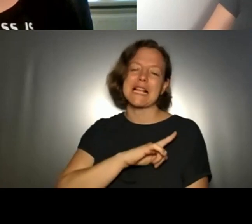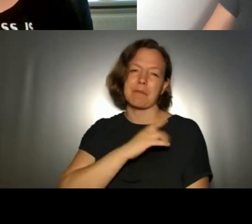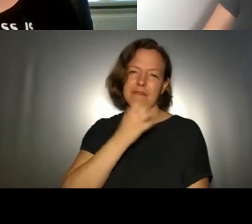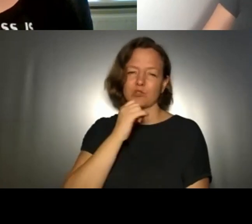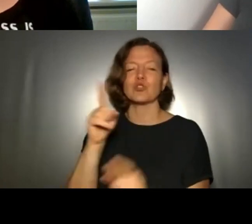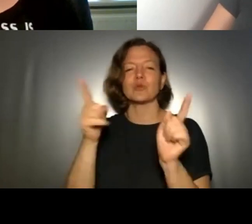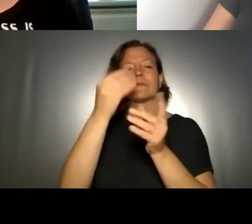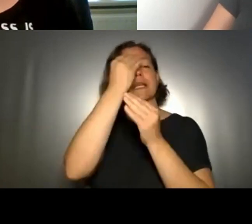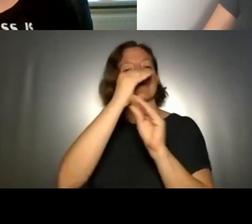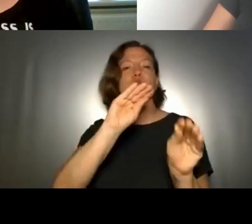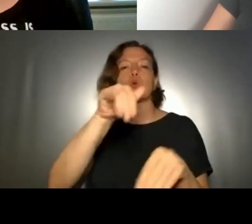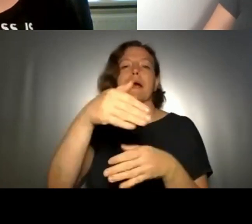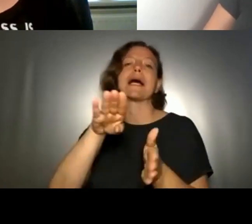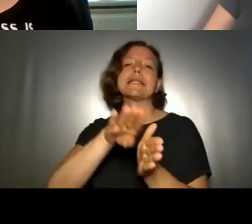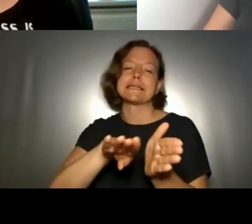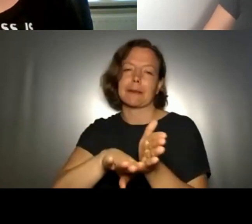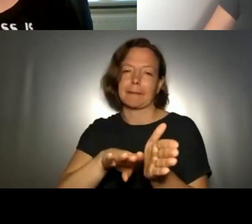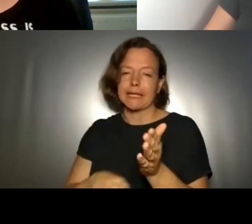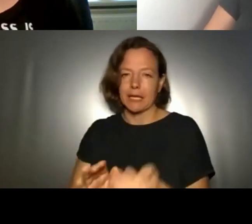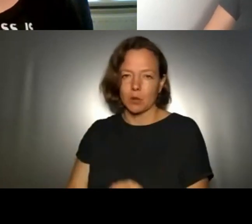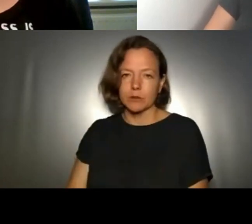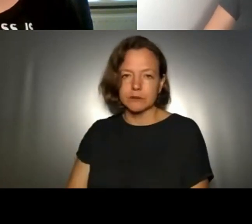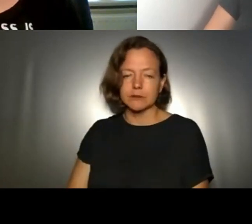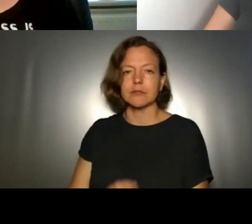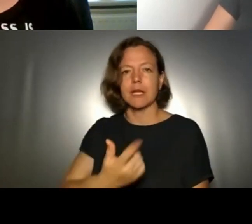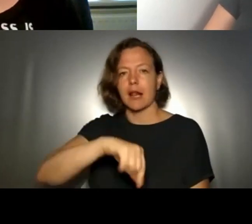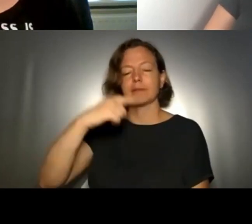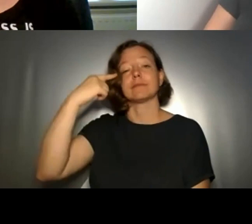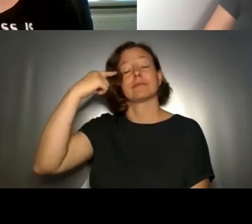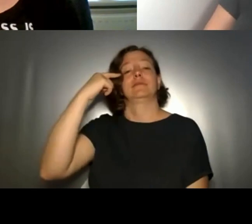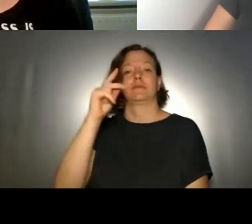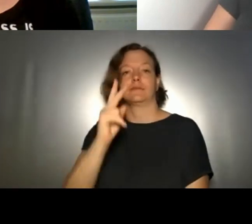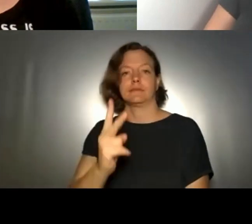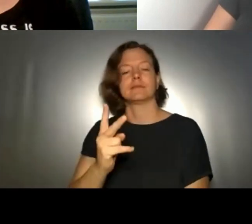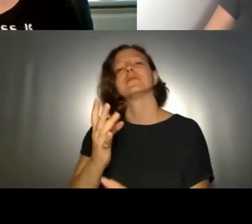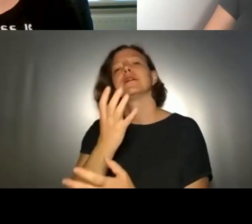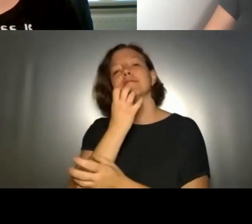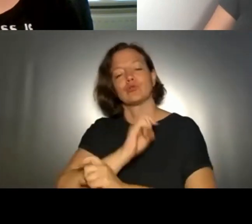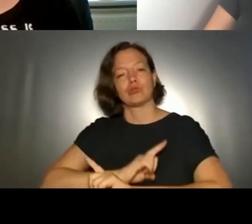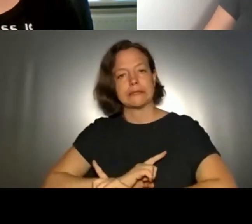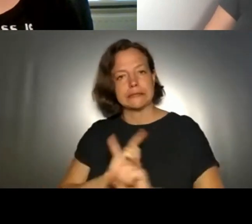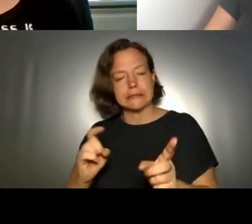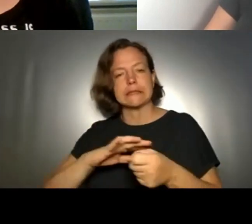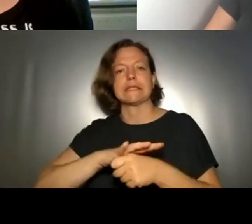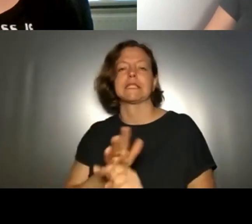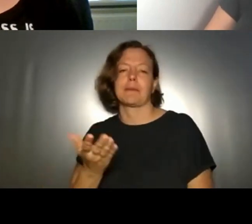We are aware of multiple forms of discrimination and we do not allow any kind of discriminating behavior.